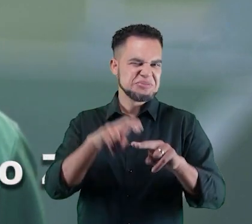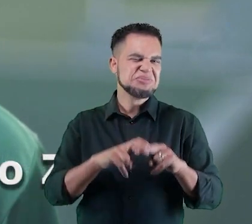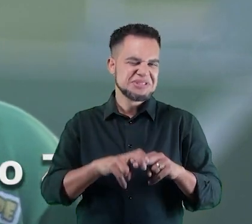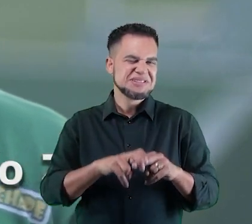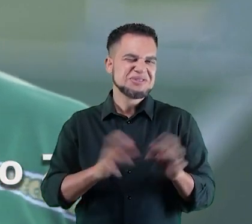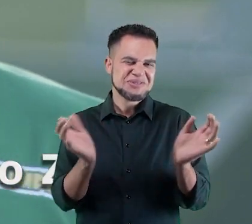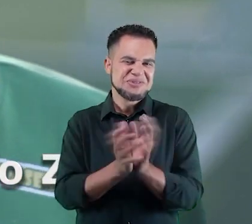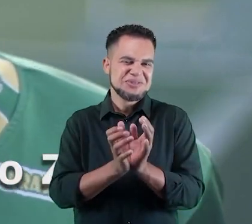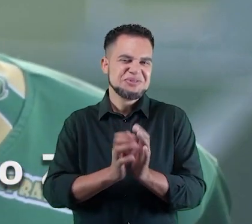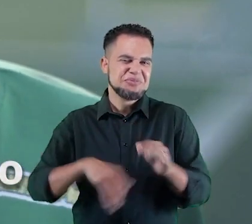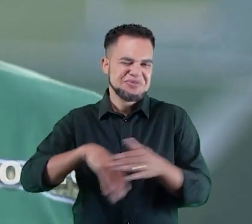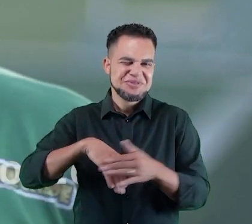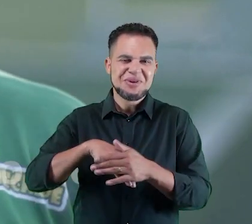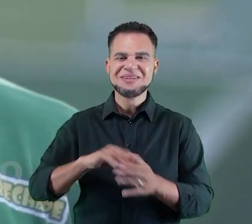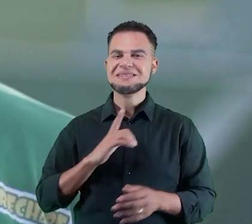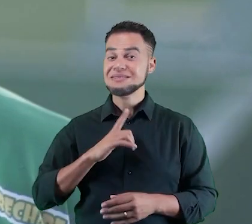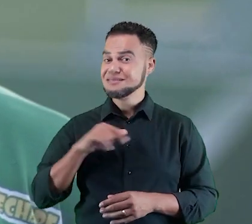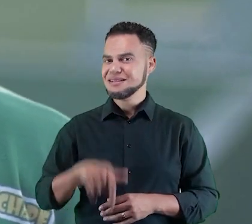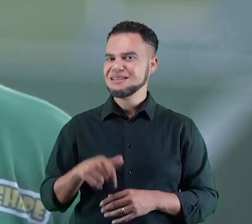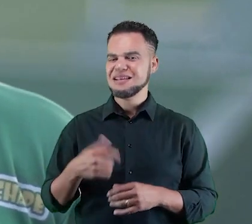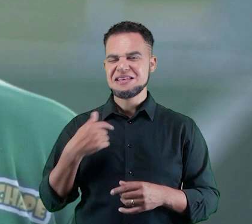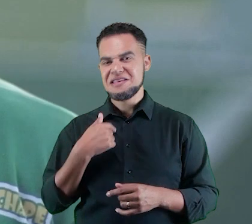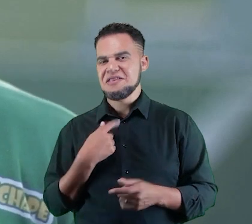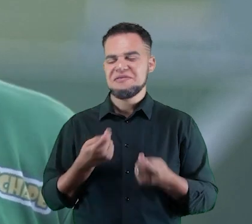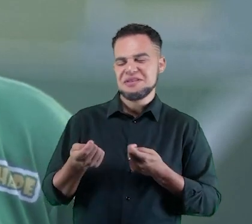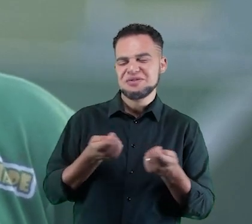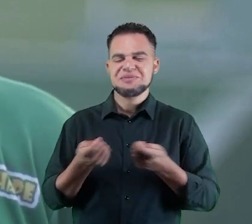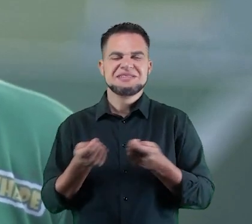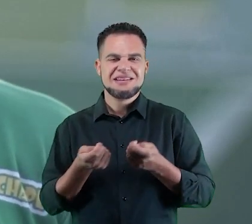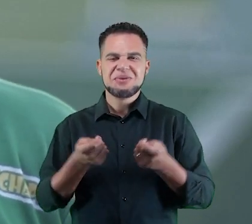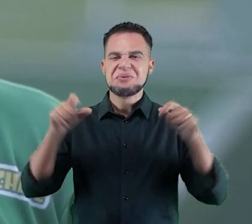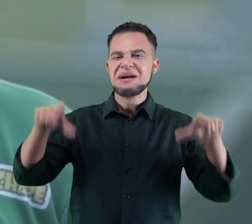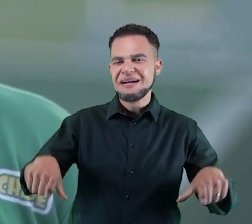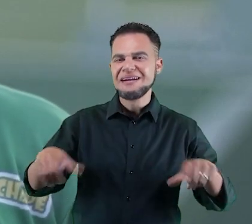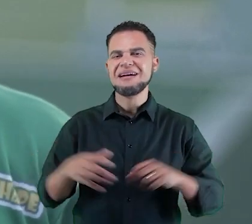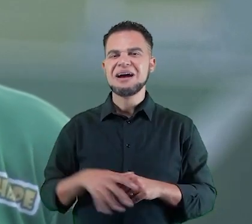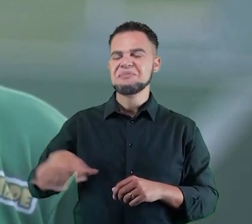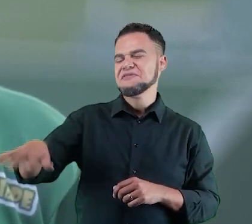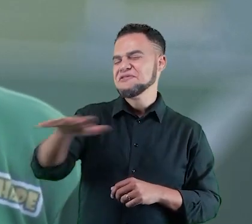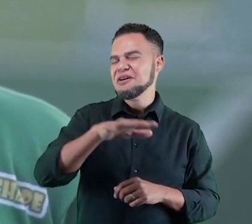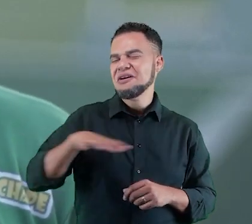The soccer team we have over here. And... I manage it, the filed,